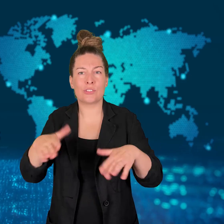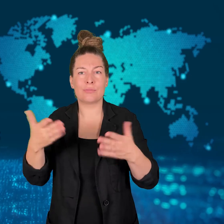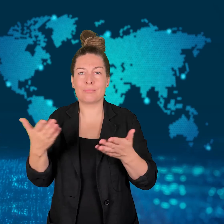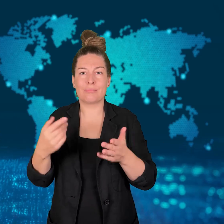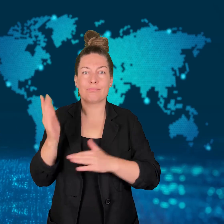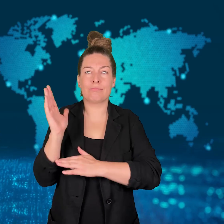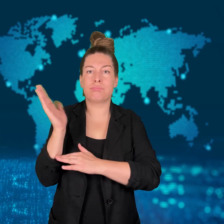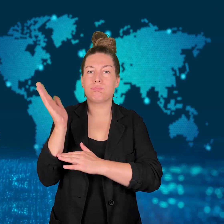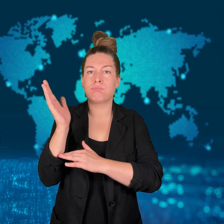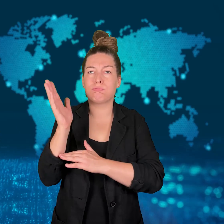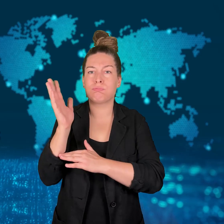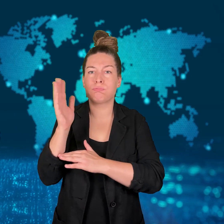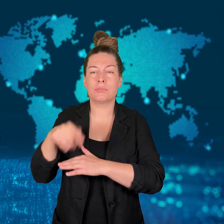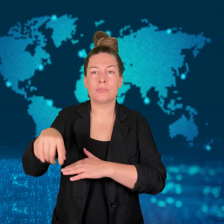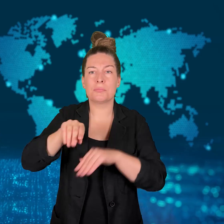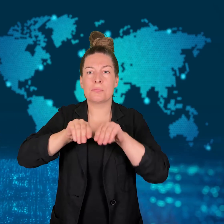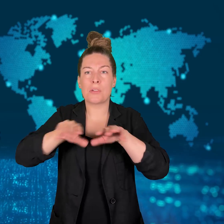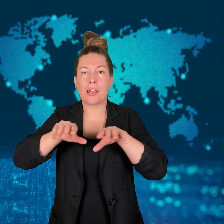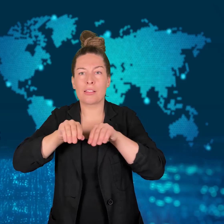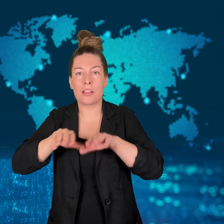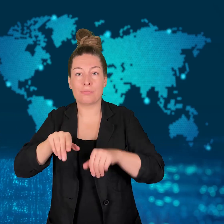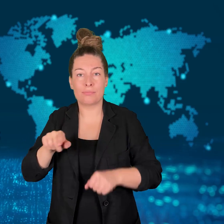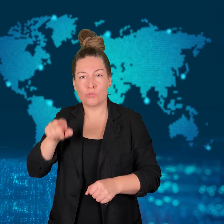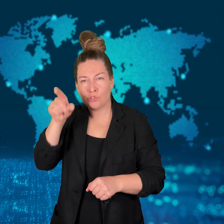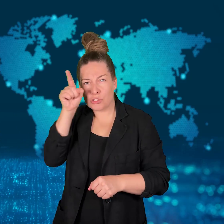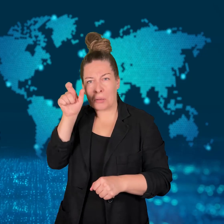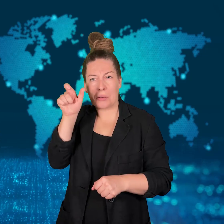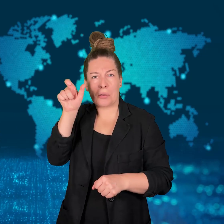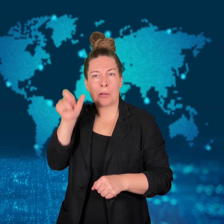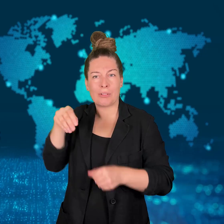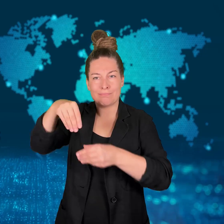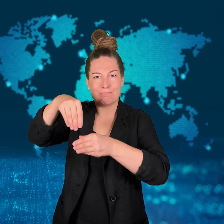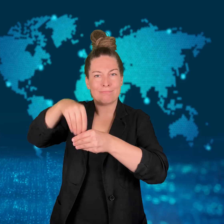In a press conference this week, German Interior Minister,